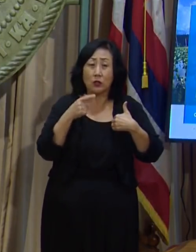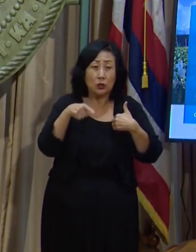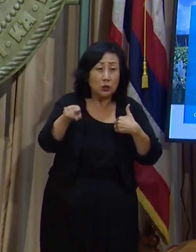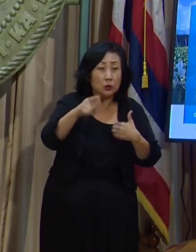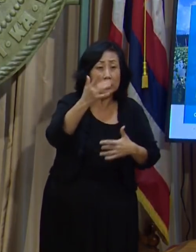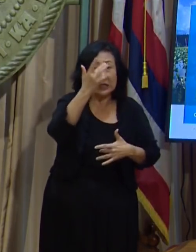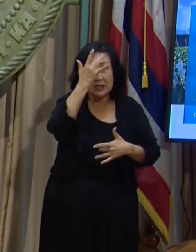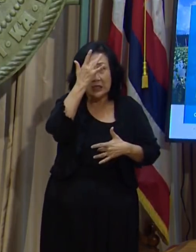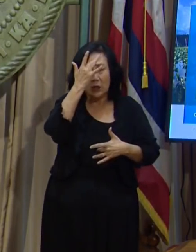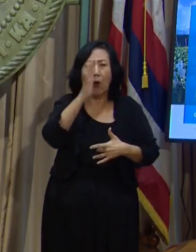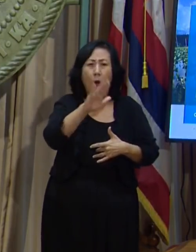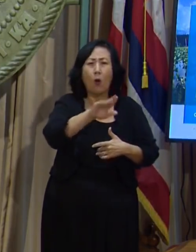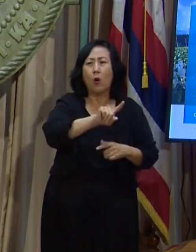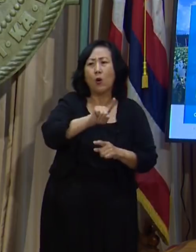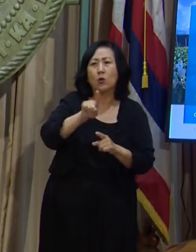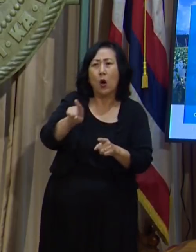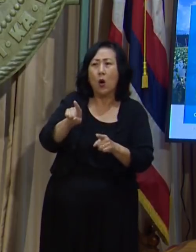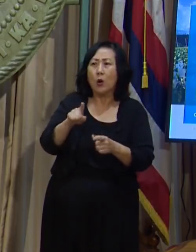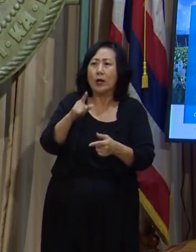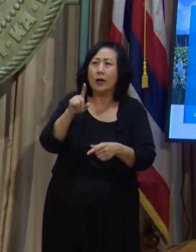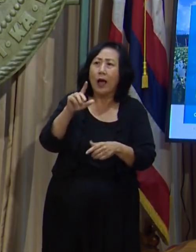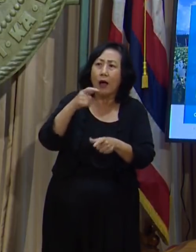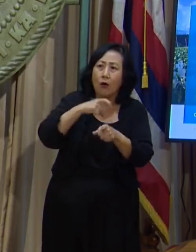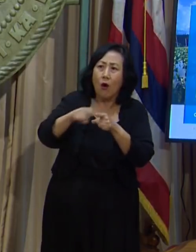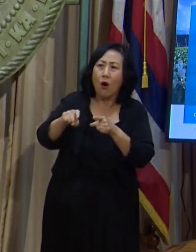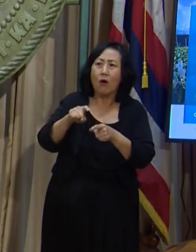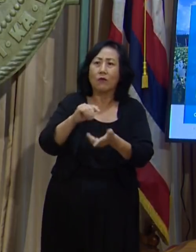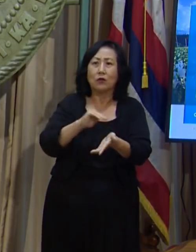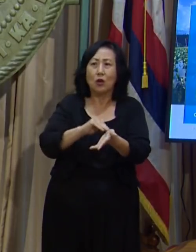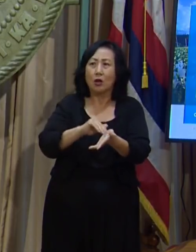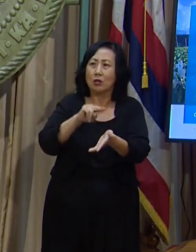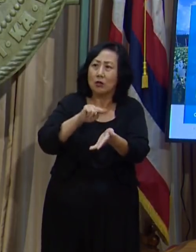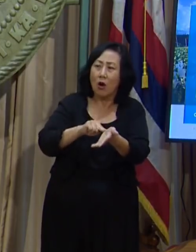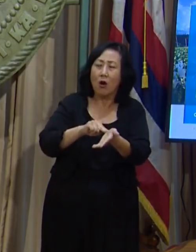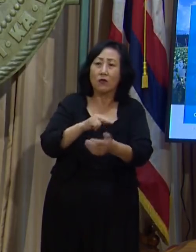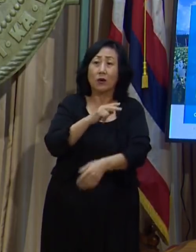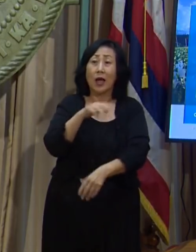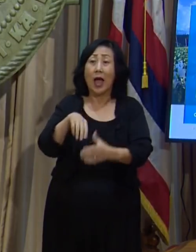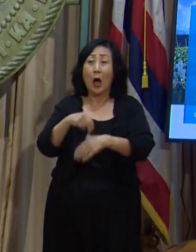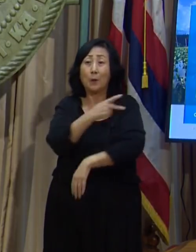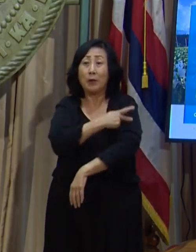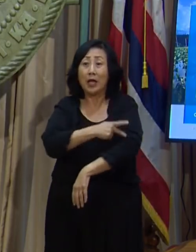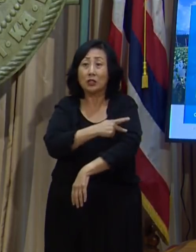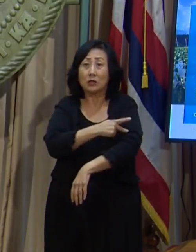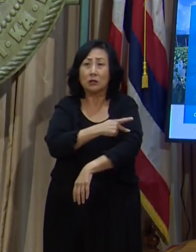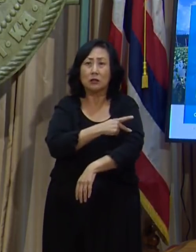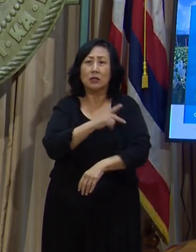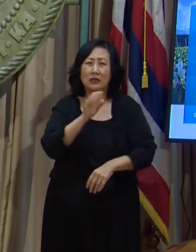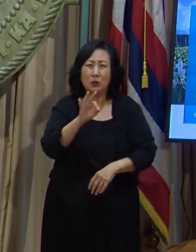HEALTH CARE FACILITIES HAVE AVAILABLE CAPACITY, SO PEOPLE SHOULD STILL CONTINUE TO SEEK